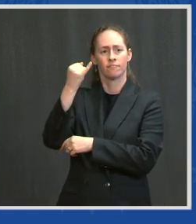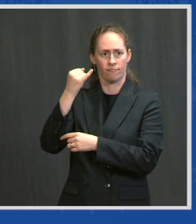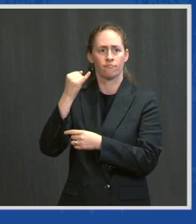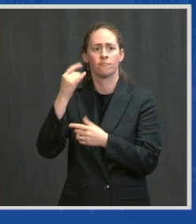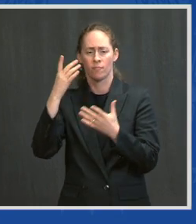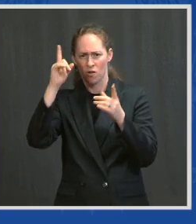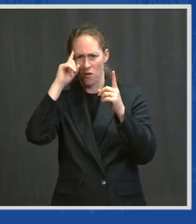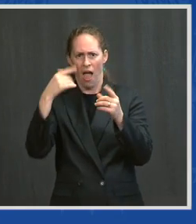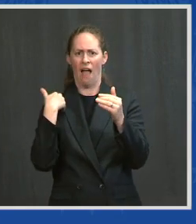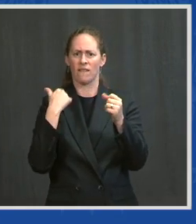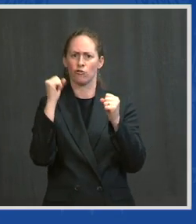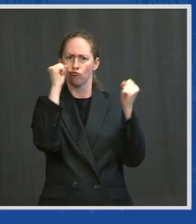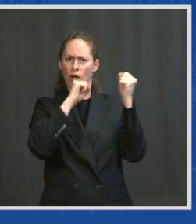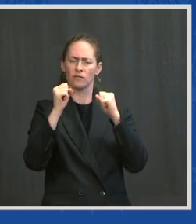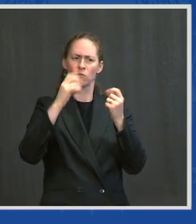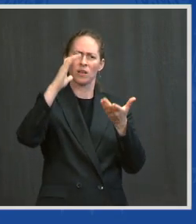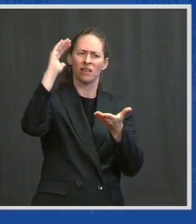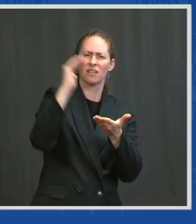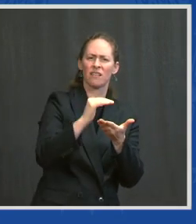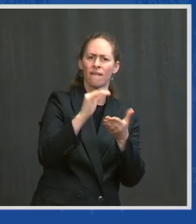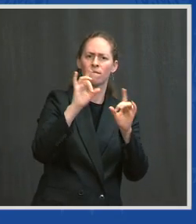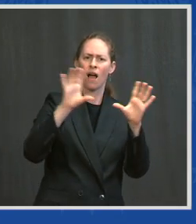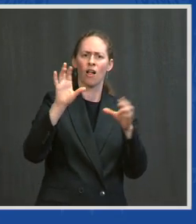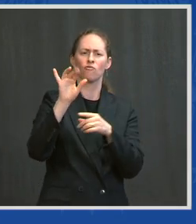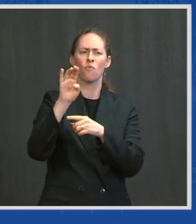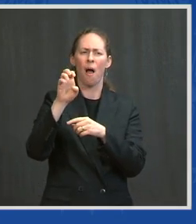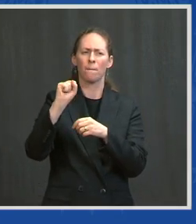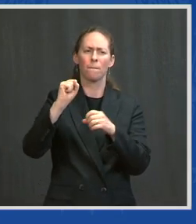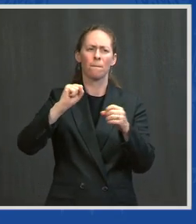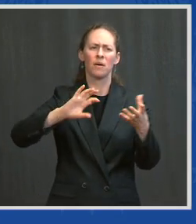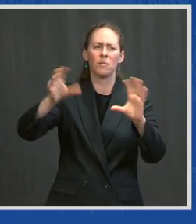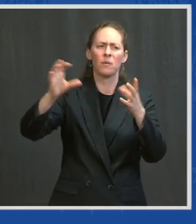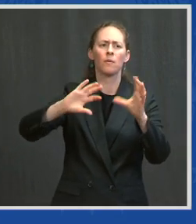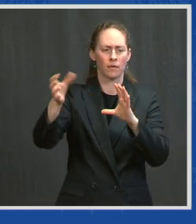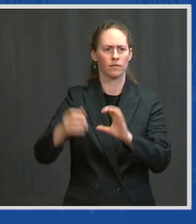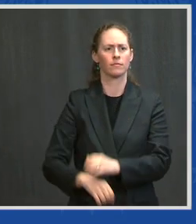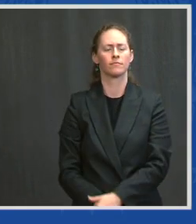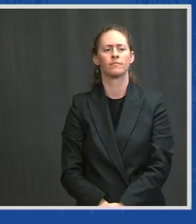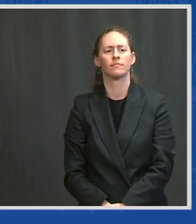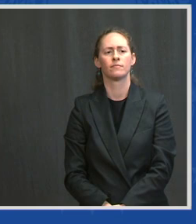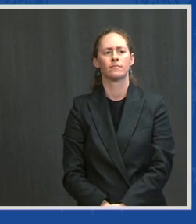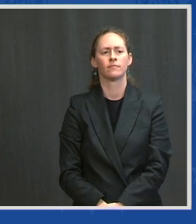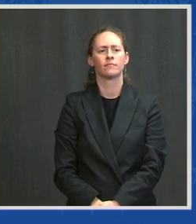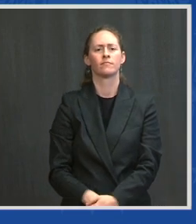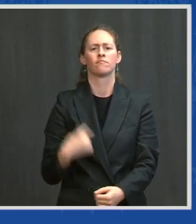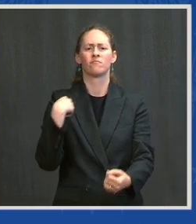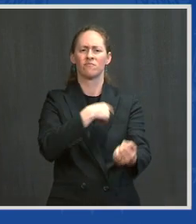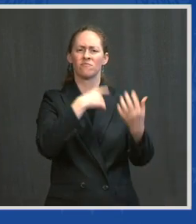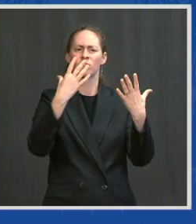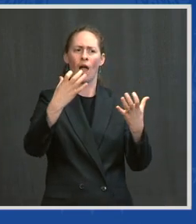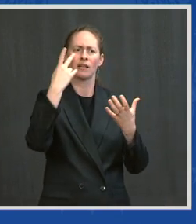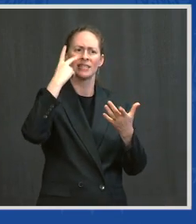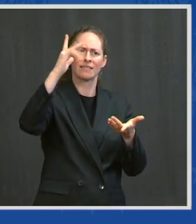and our initiatives to stem the rising tide of illegal -- illegal guns will save lives.